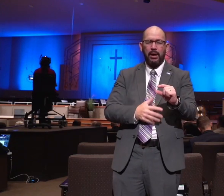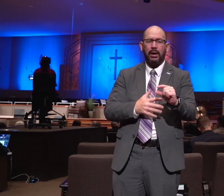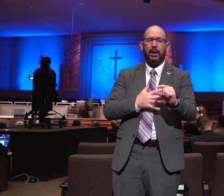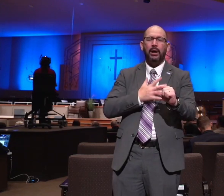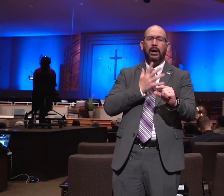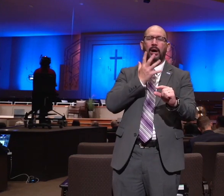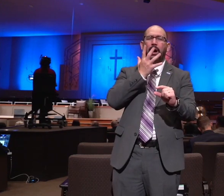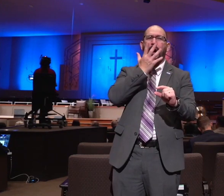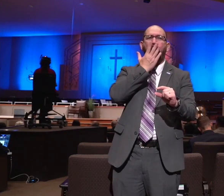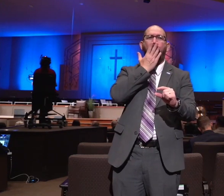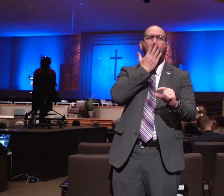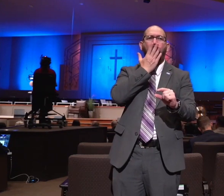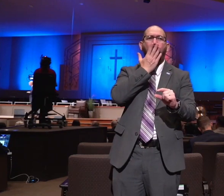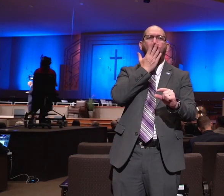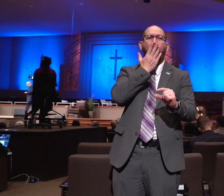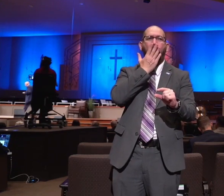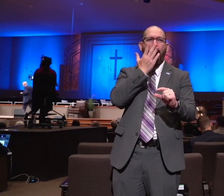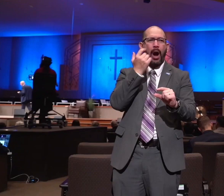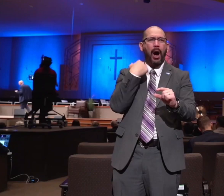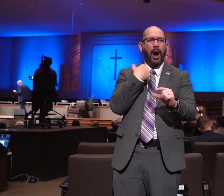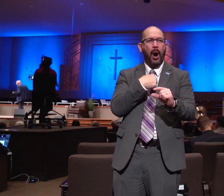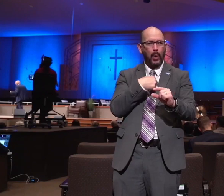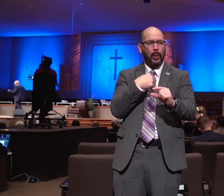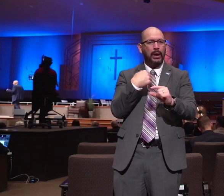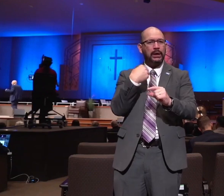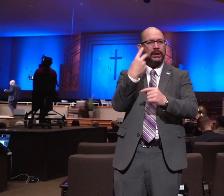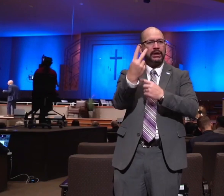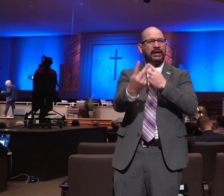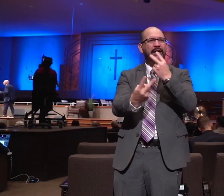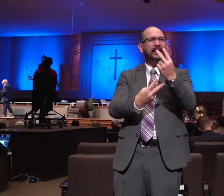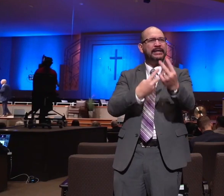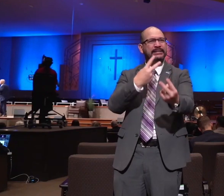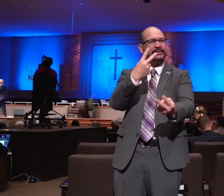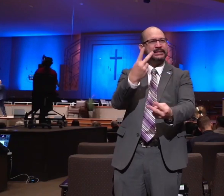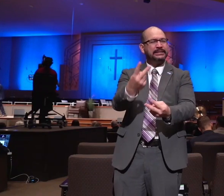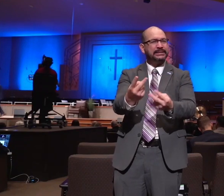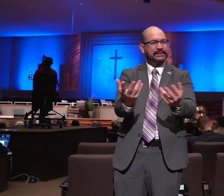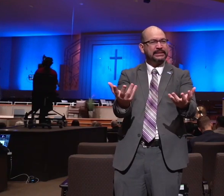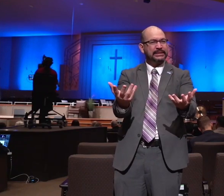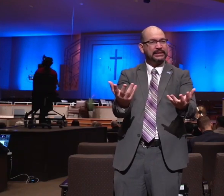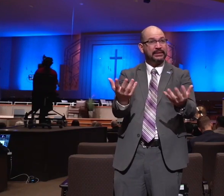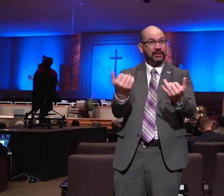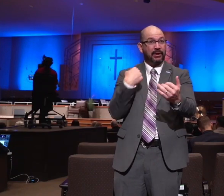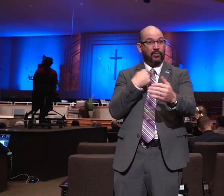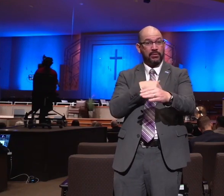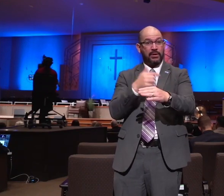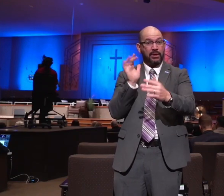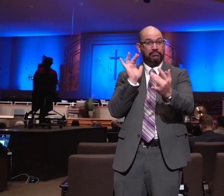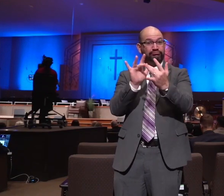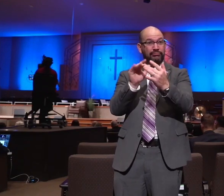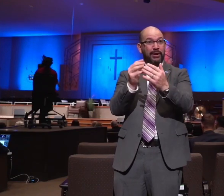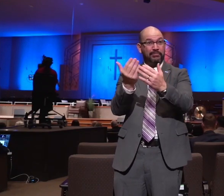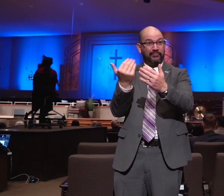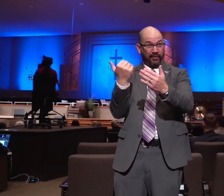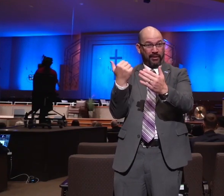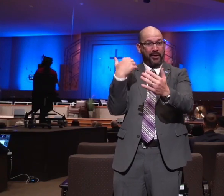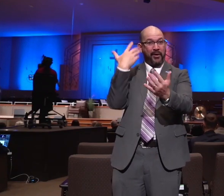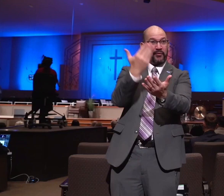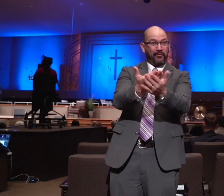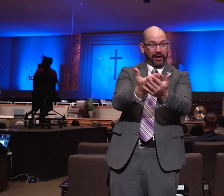we go get some every time we're there we got in the habit now where we call ahead